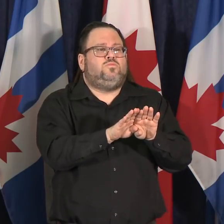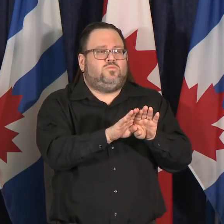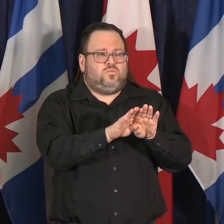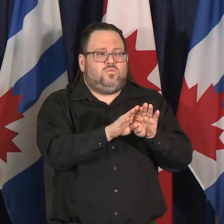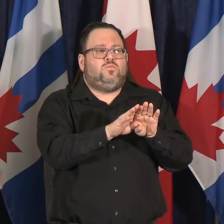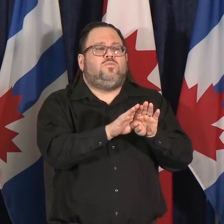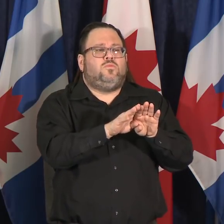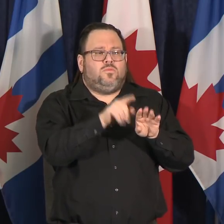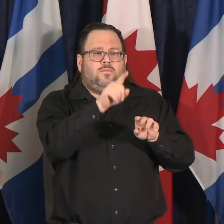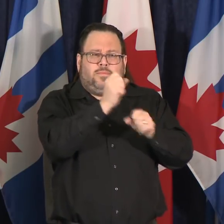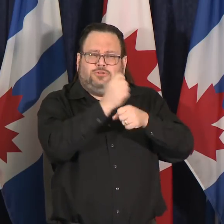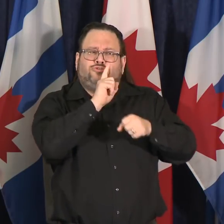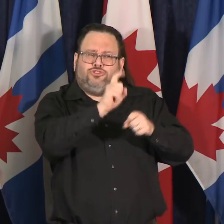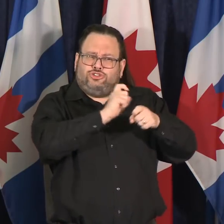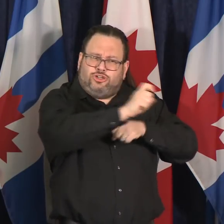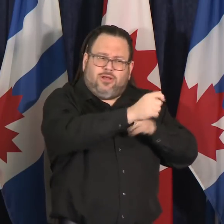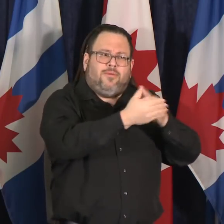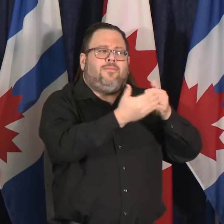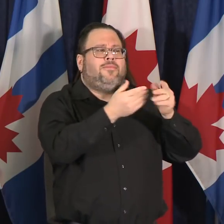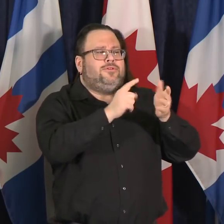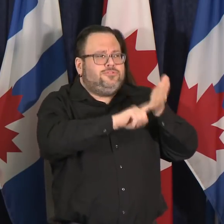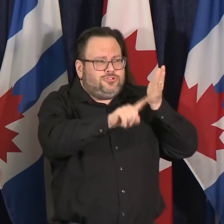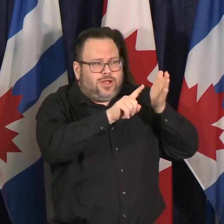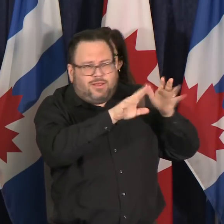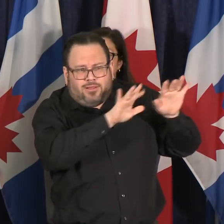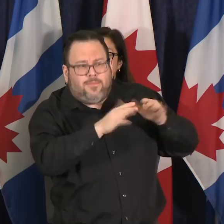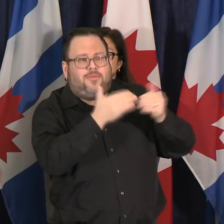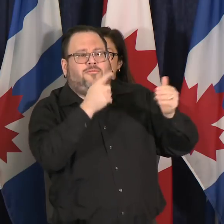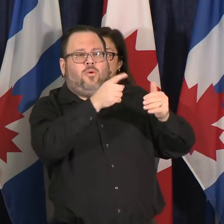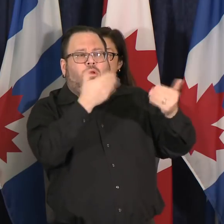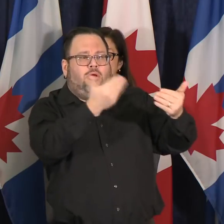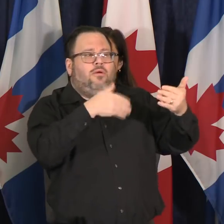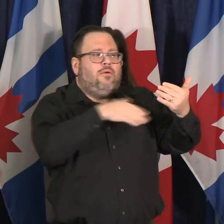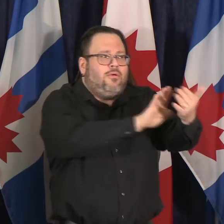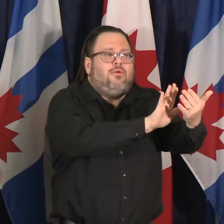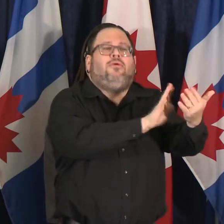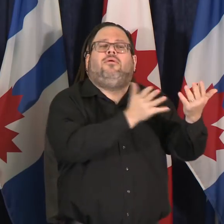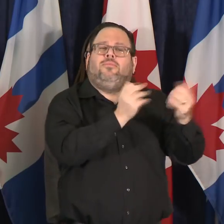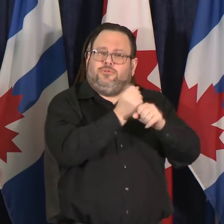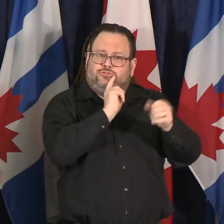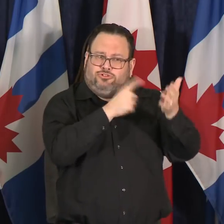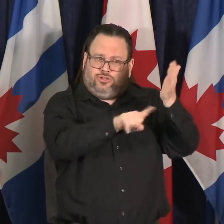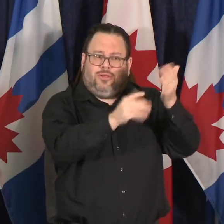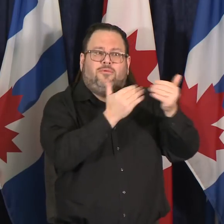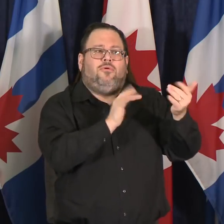meetings payments are not impacted housing services access to housing